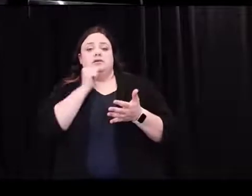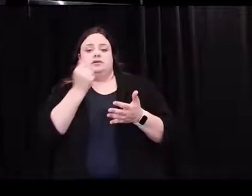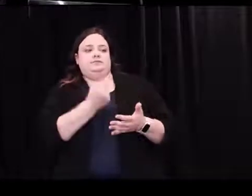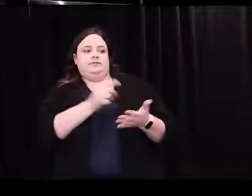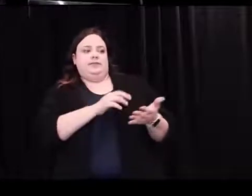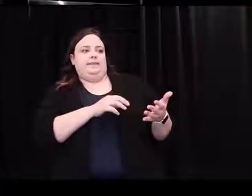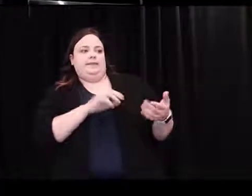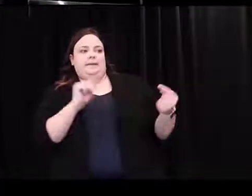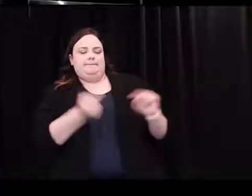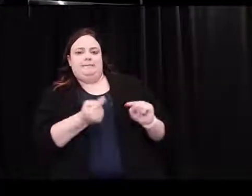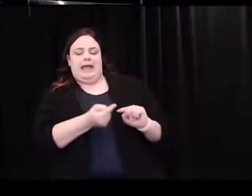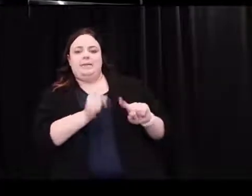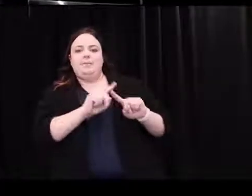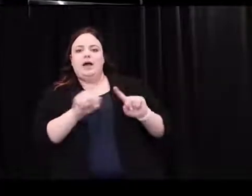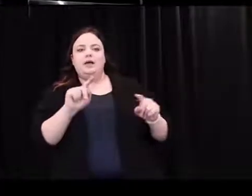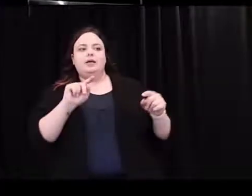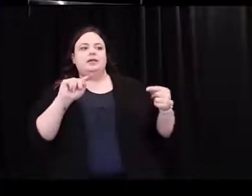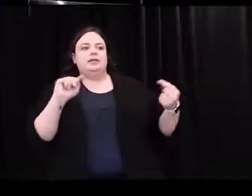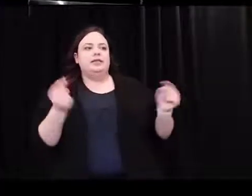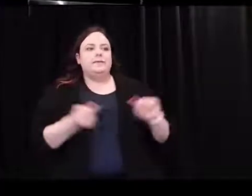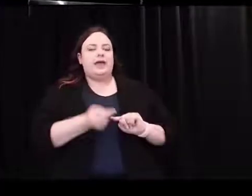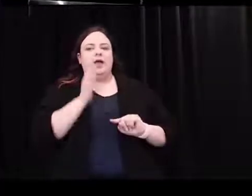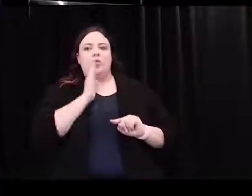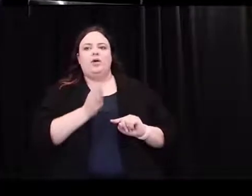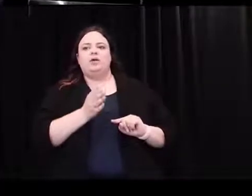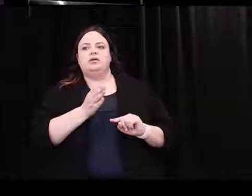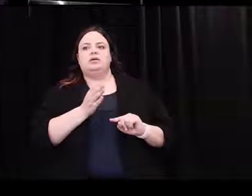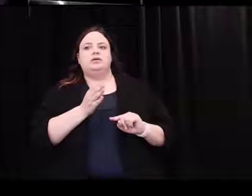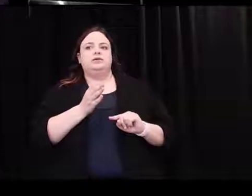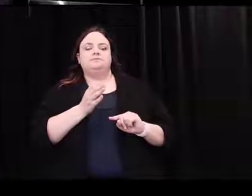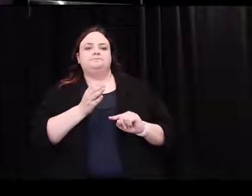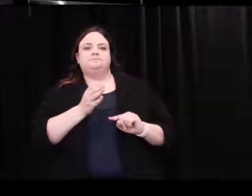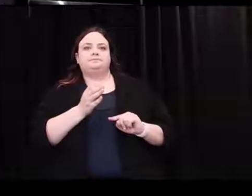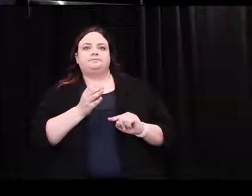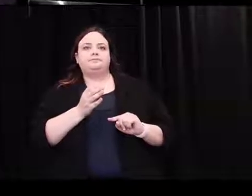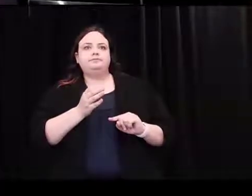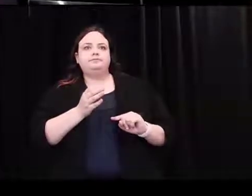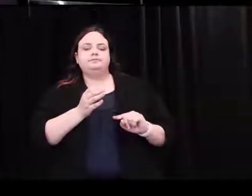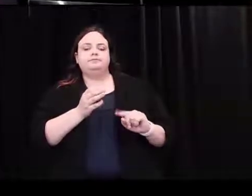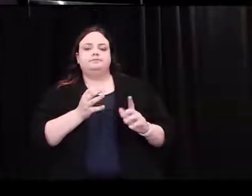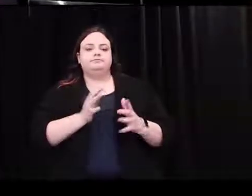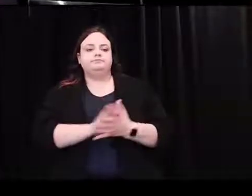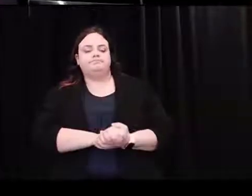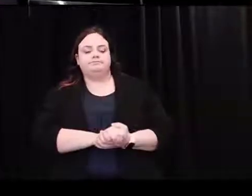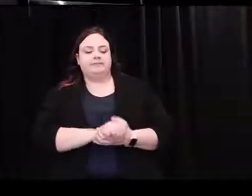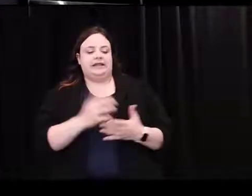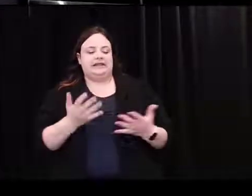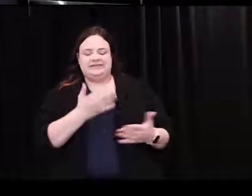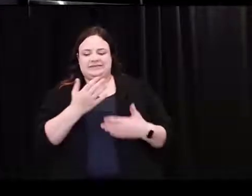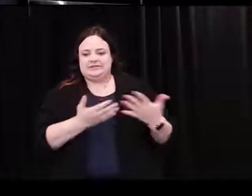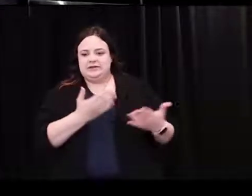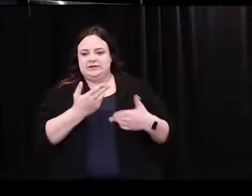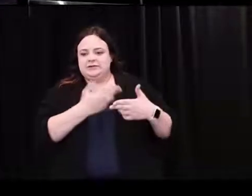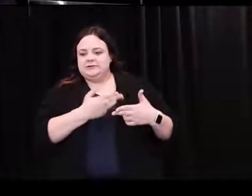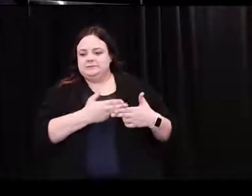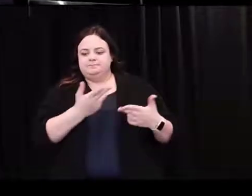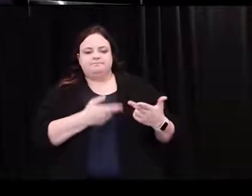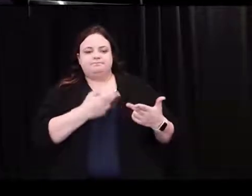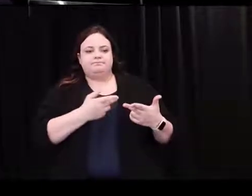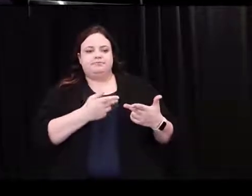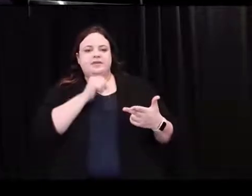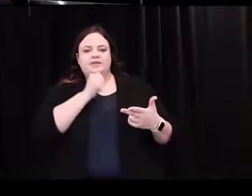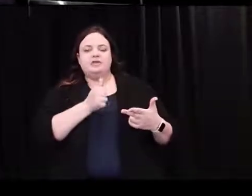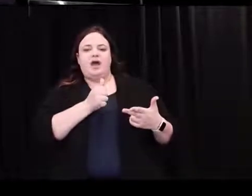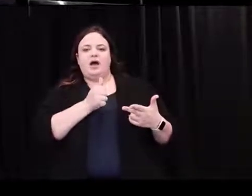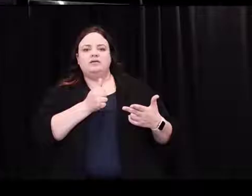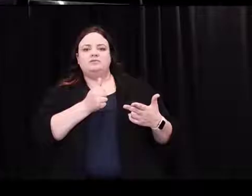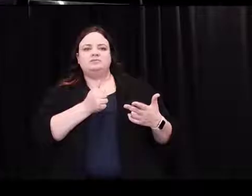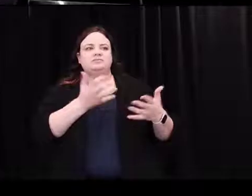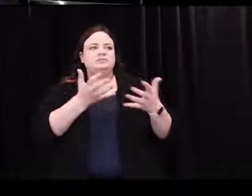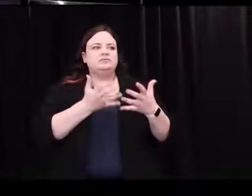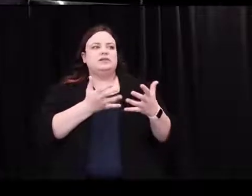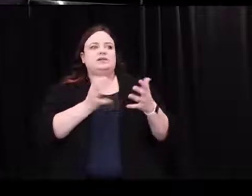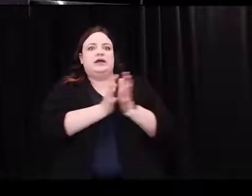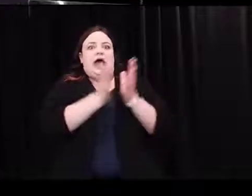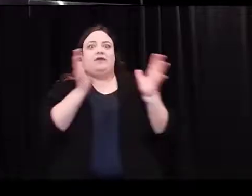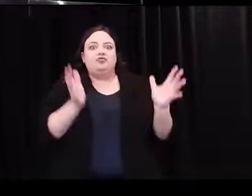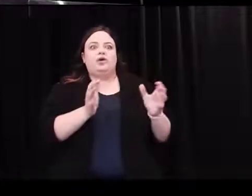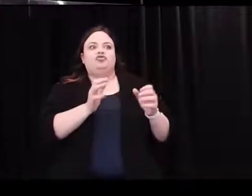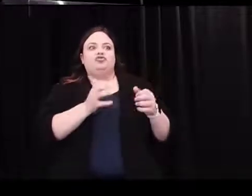the pain gives you this this lack of this desire to not expend too much effort right, or or because